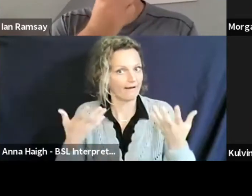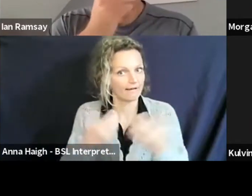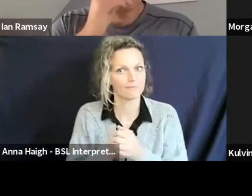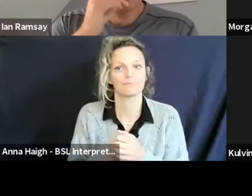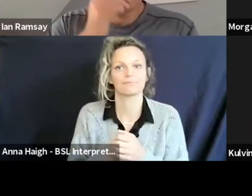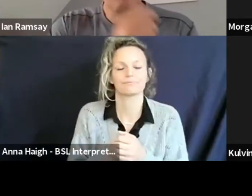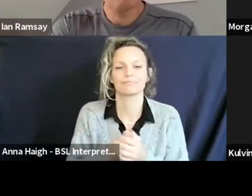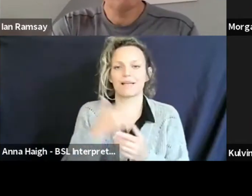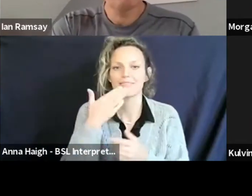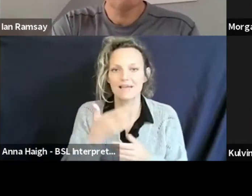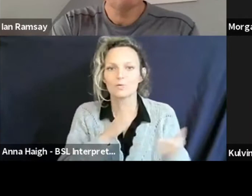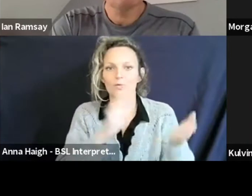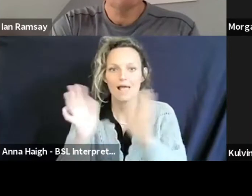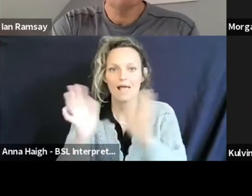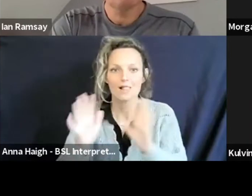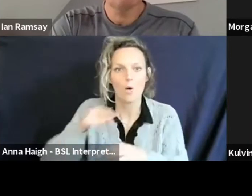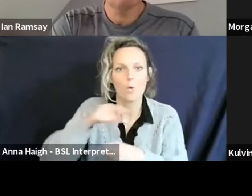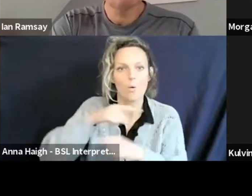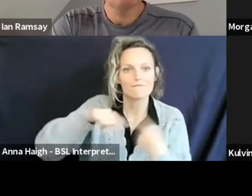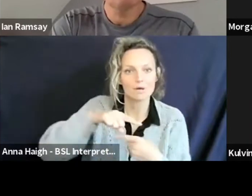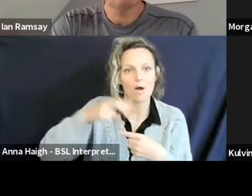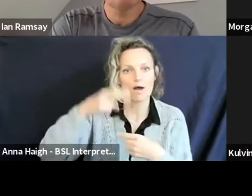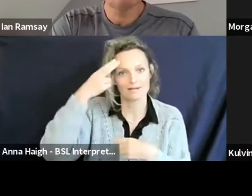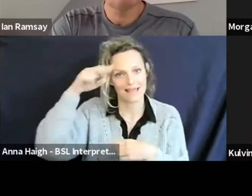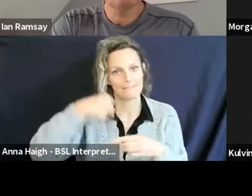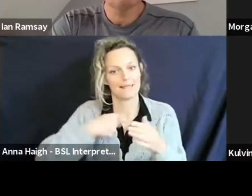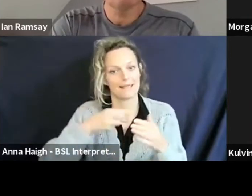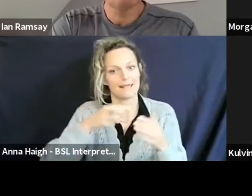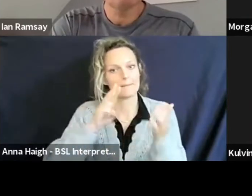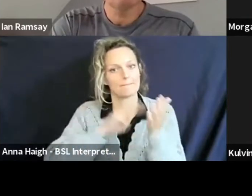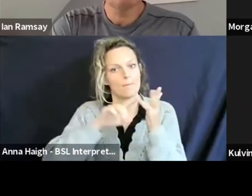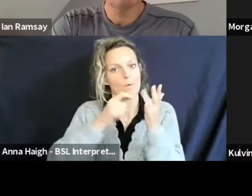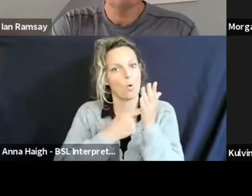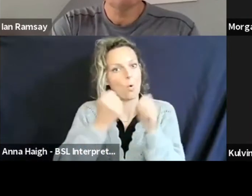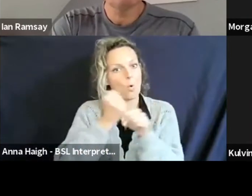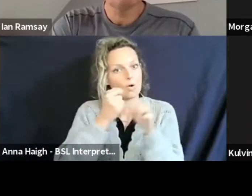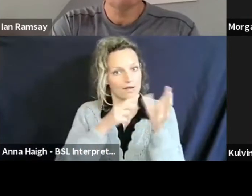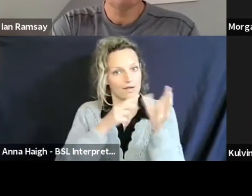Thank you, why don't we move to Morgan, would you like to introduce yourself and why you are here today.